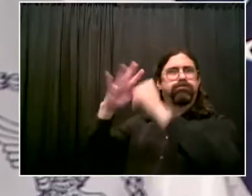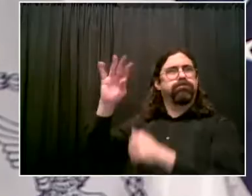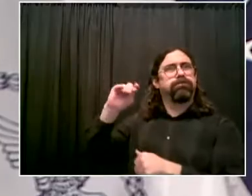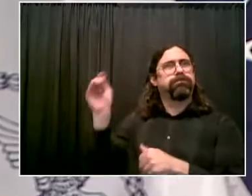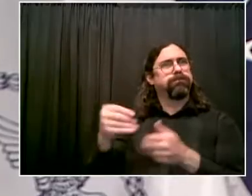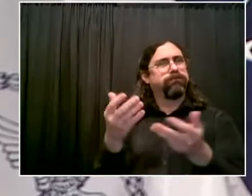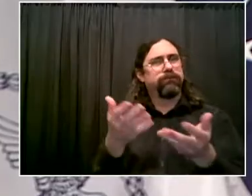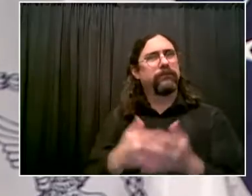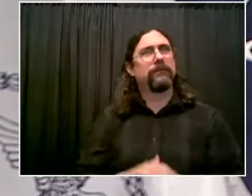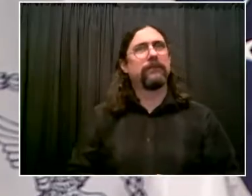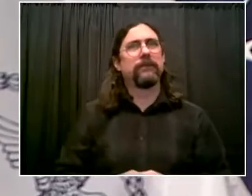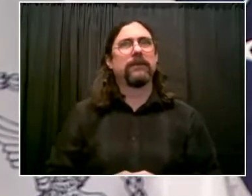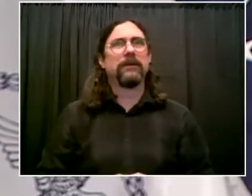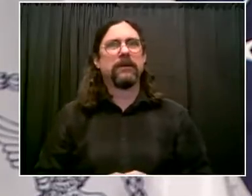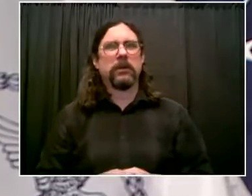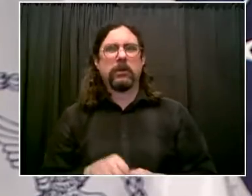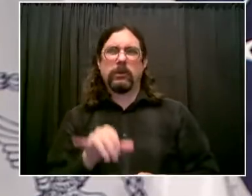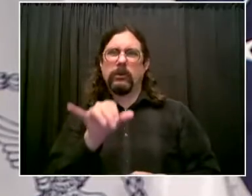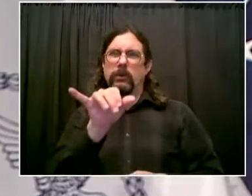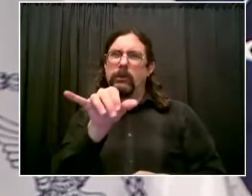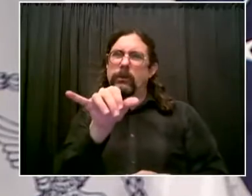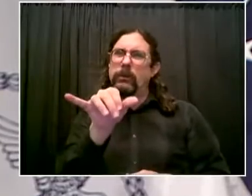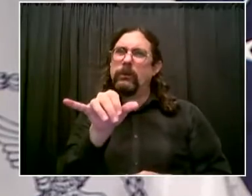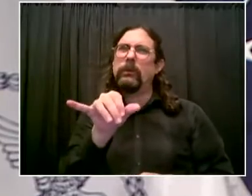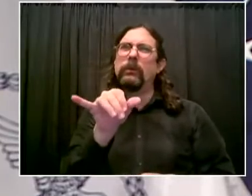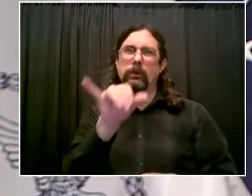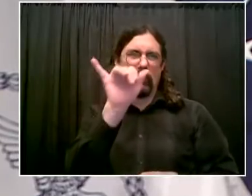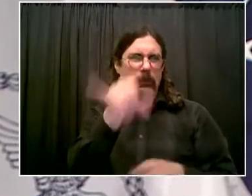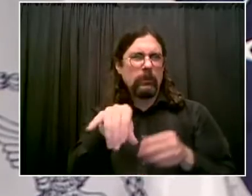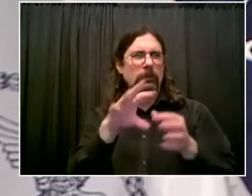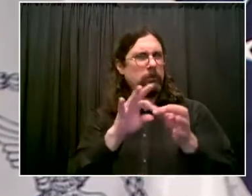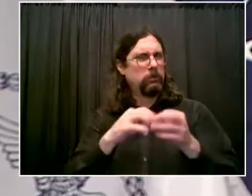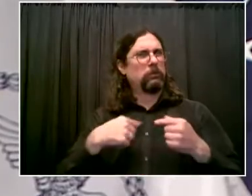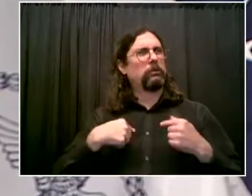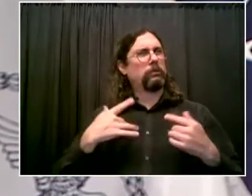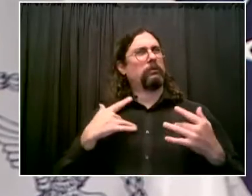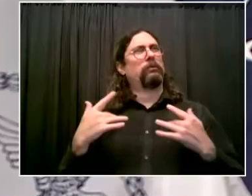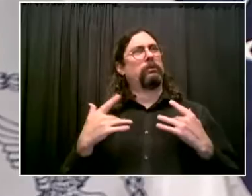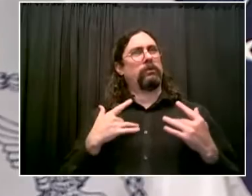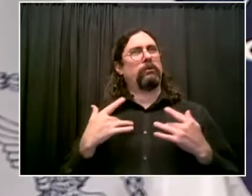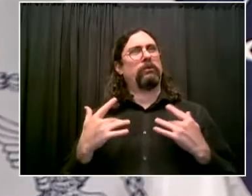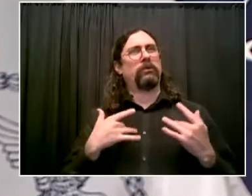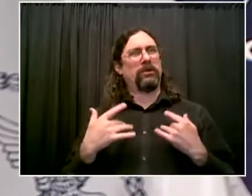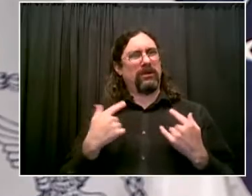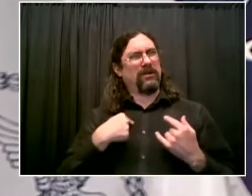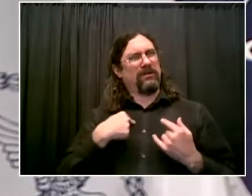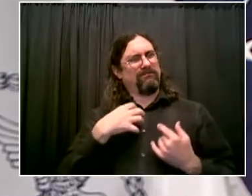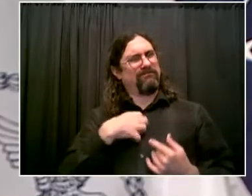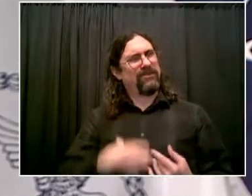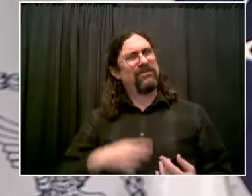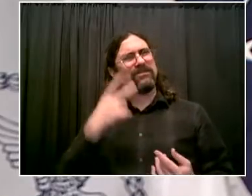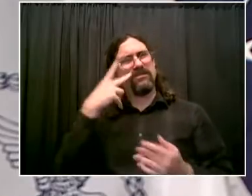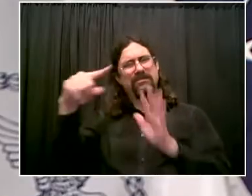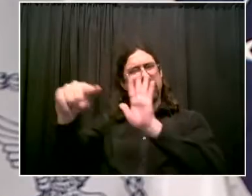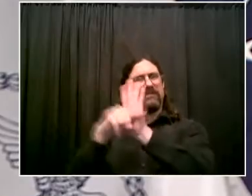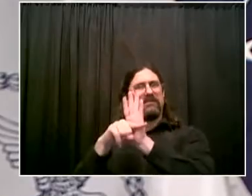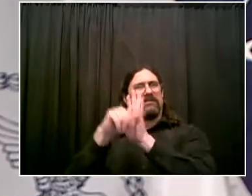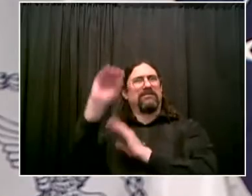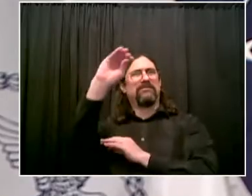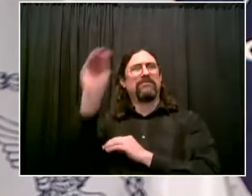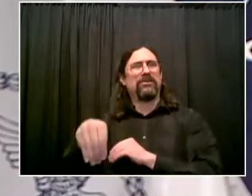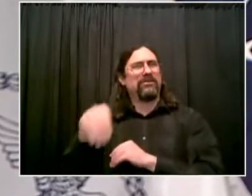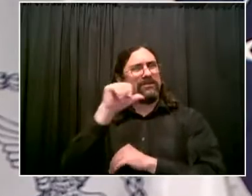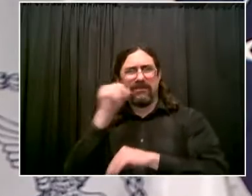POINT?